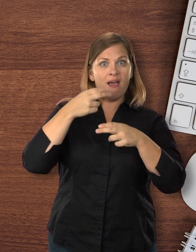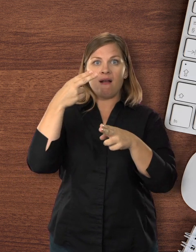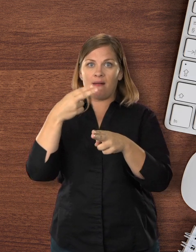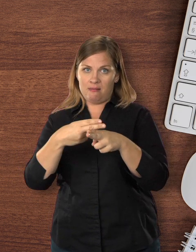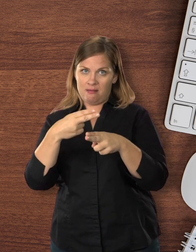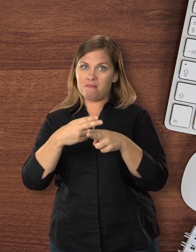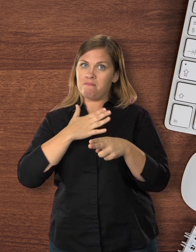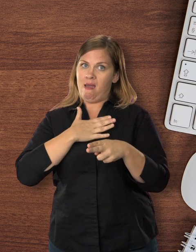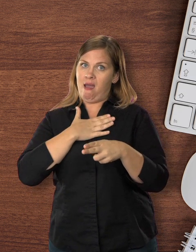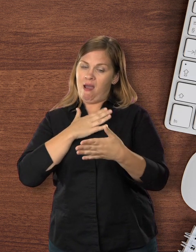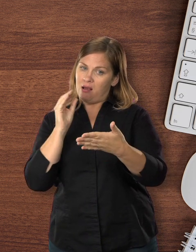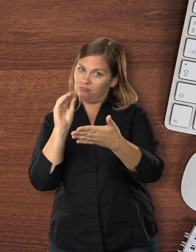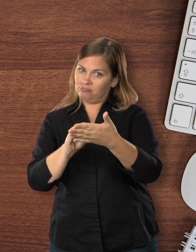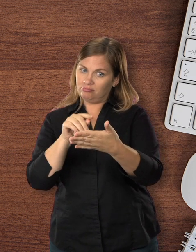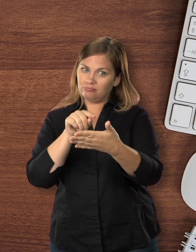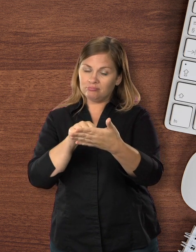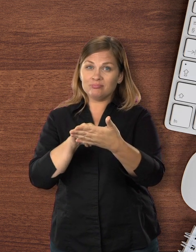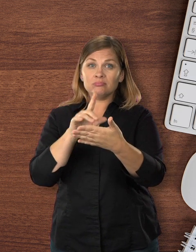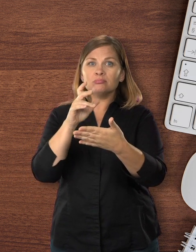It has to show your name and address